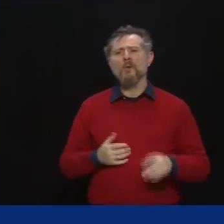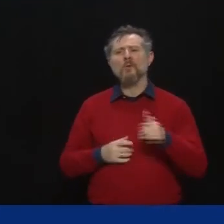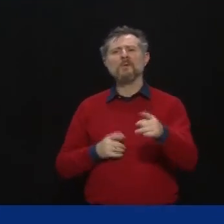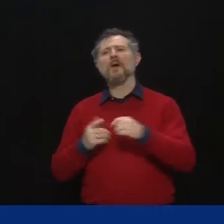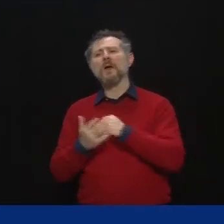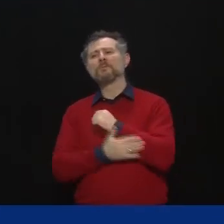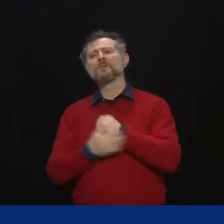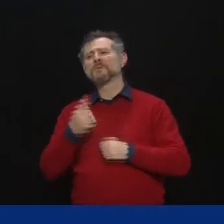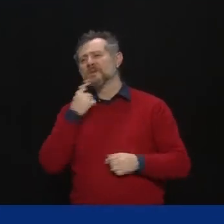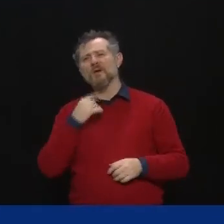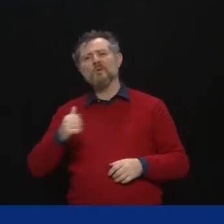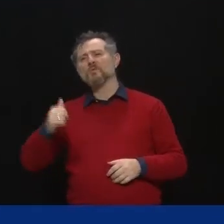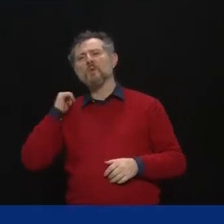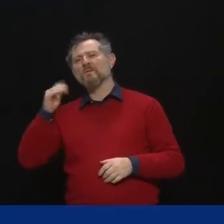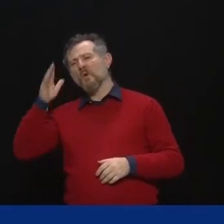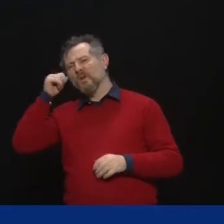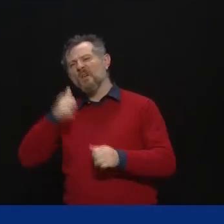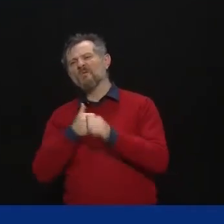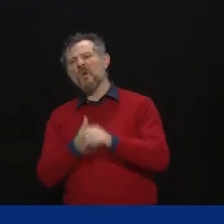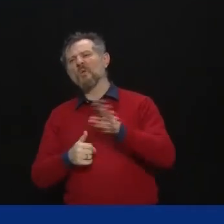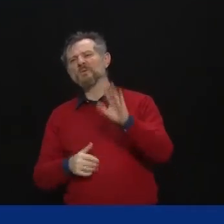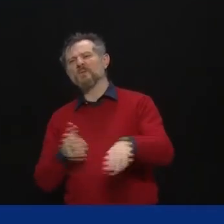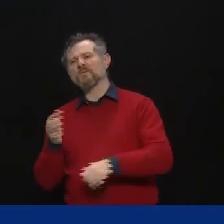I HAVEN'T TARGETED ANY PARTICULAR PLACE BUT WE'LL BE